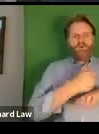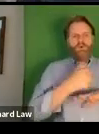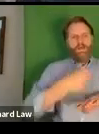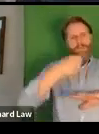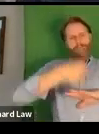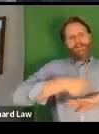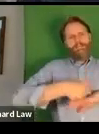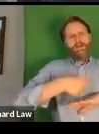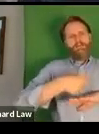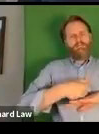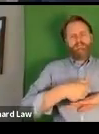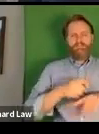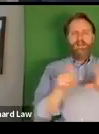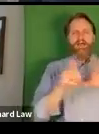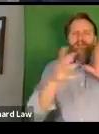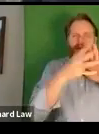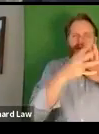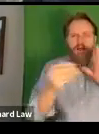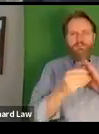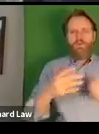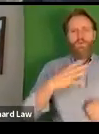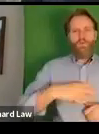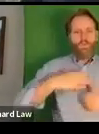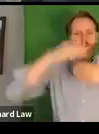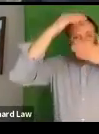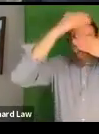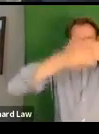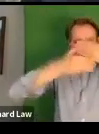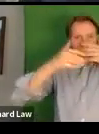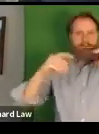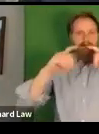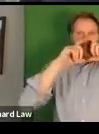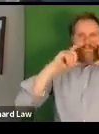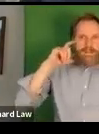coverings and screens and been successful in the end and now we're